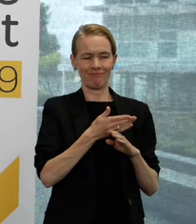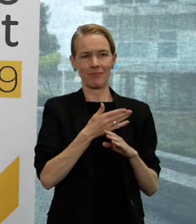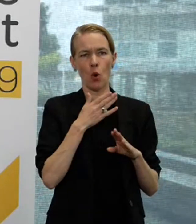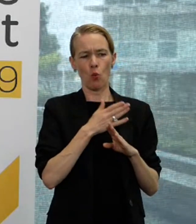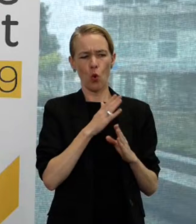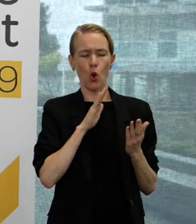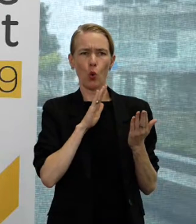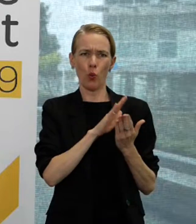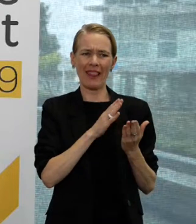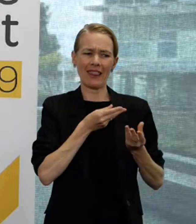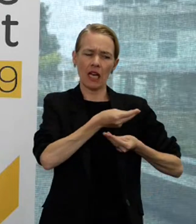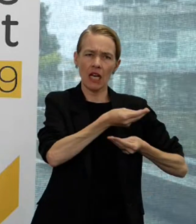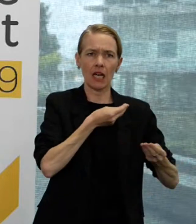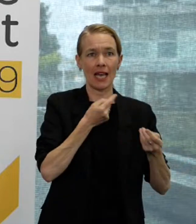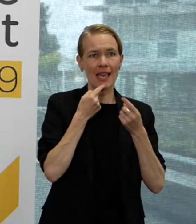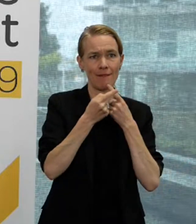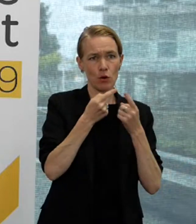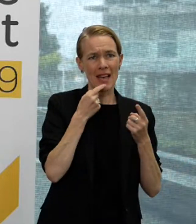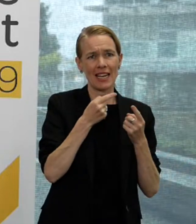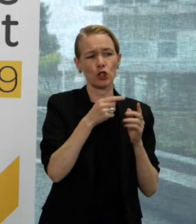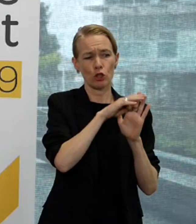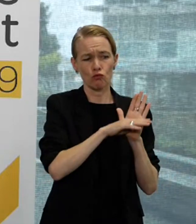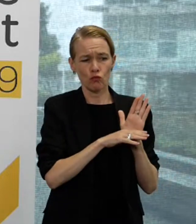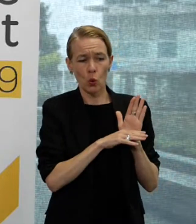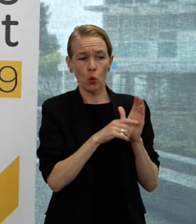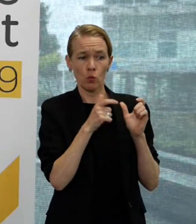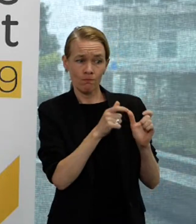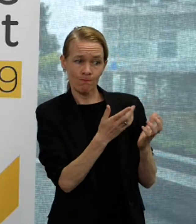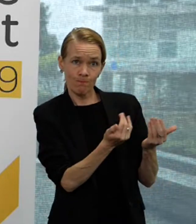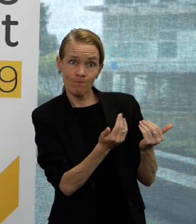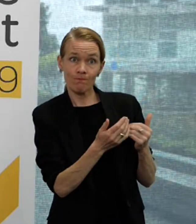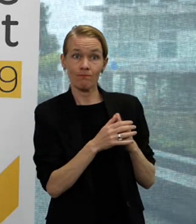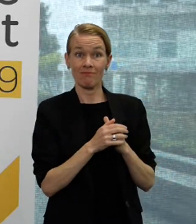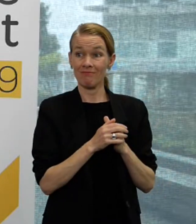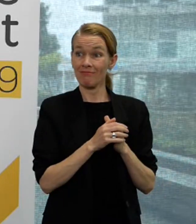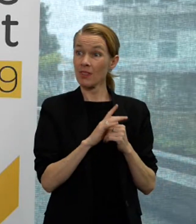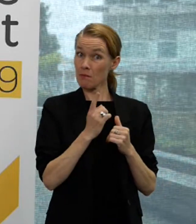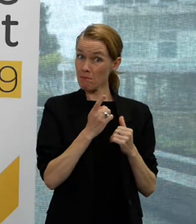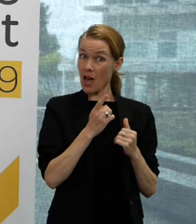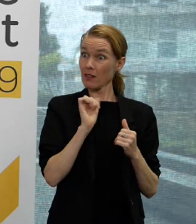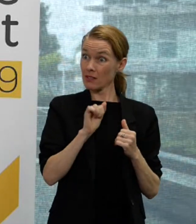But we will again, take the opportunity, especially as we get in more information and investigate this case